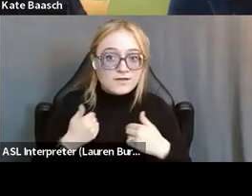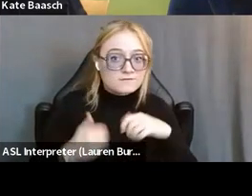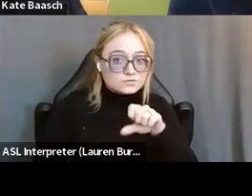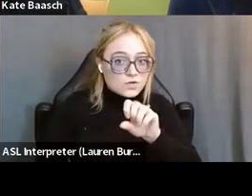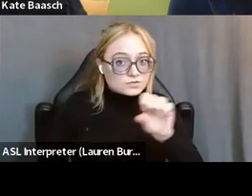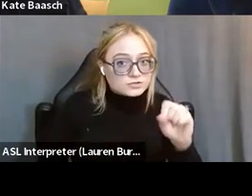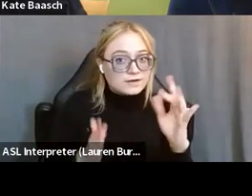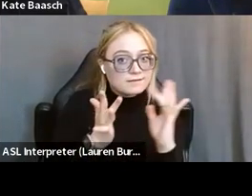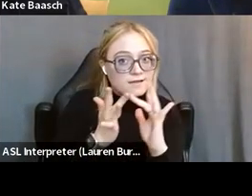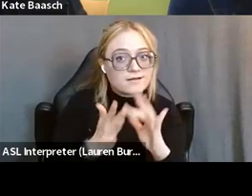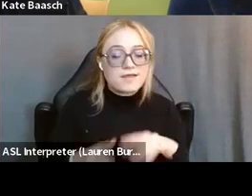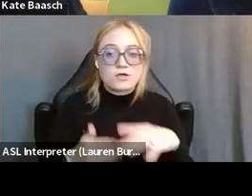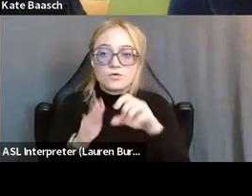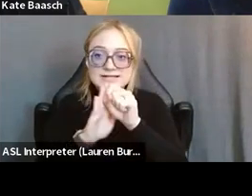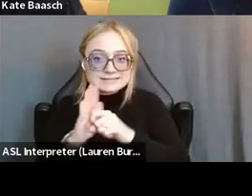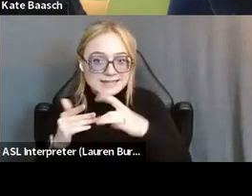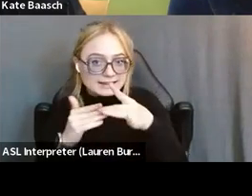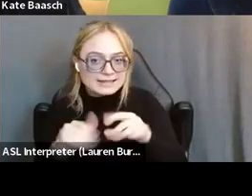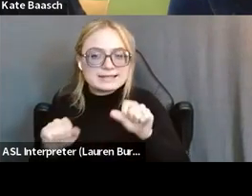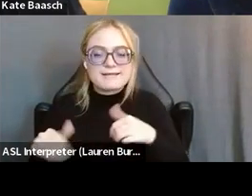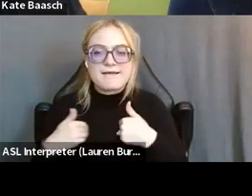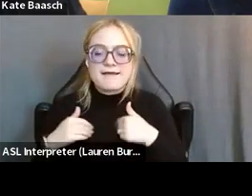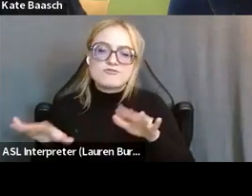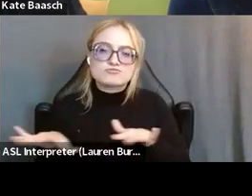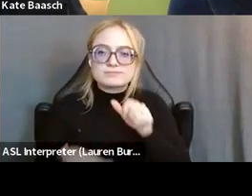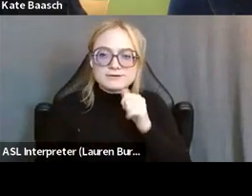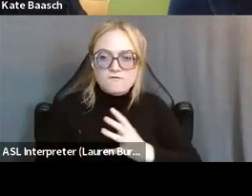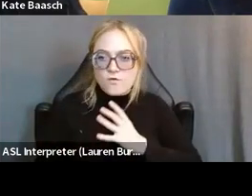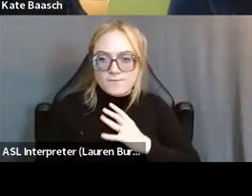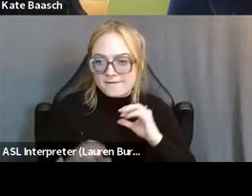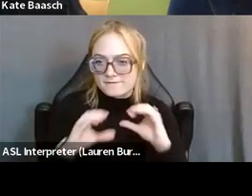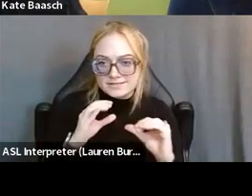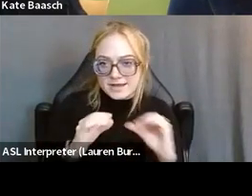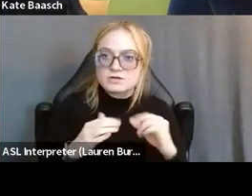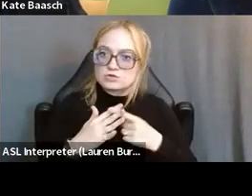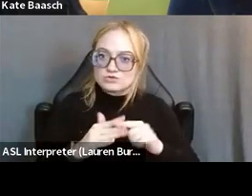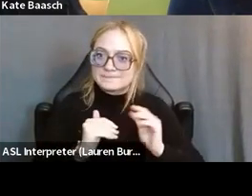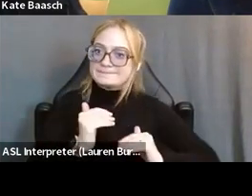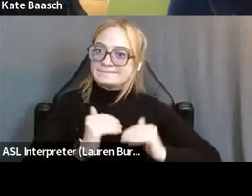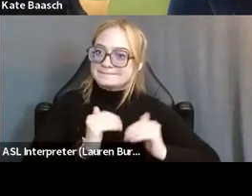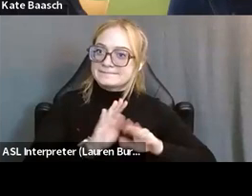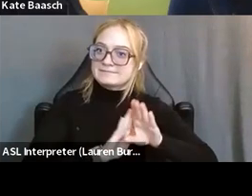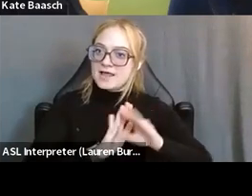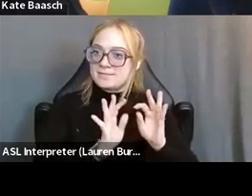we can, you know, have some informal conversations to start building these relationships together.